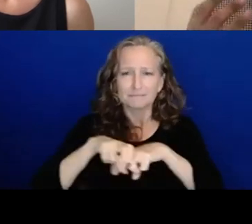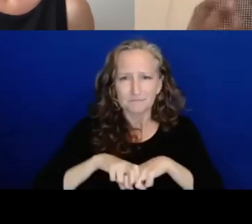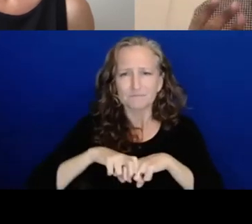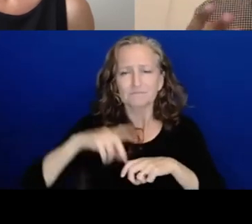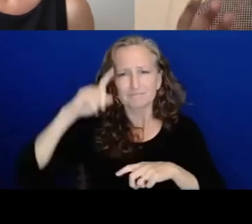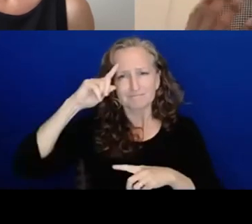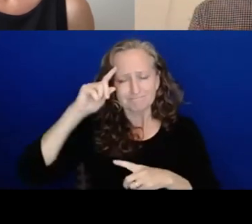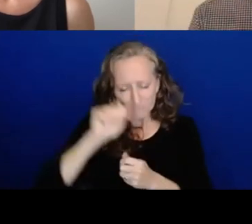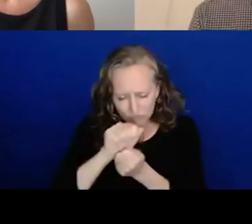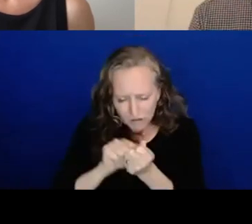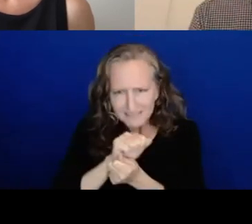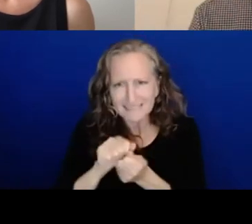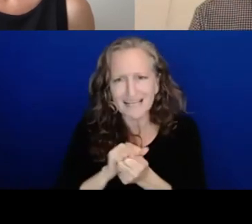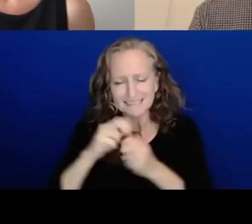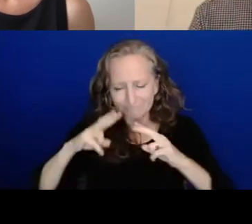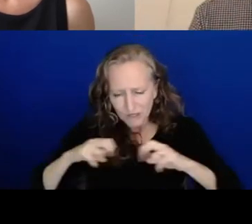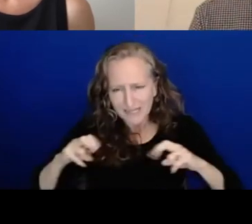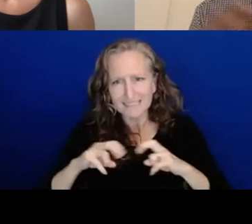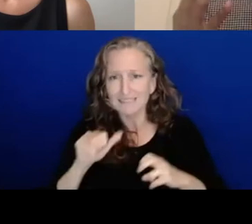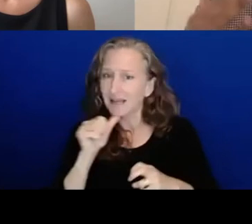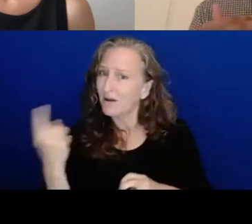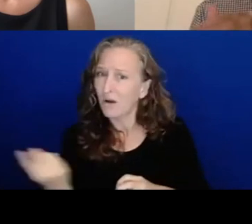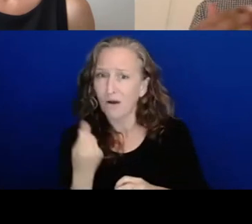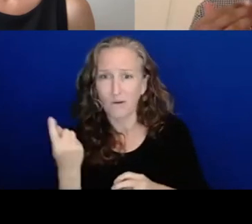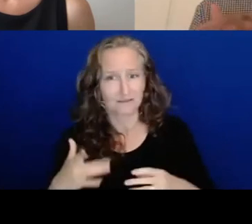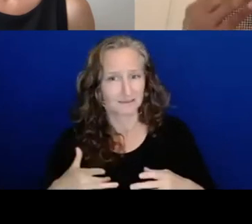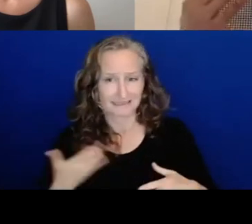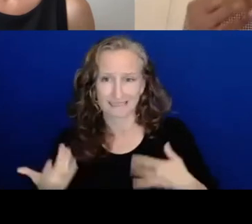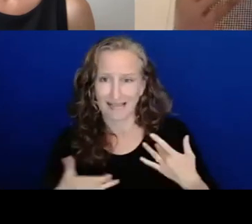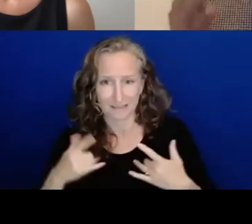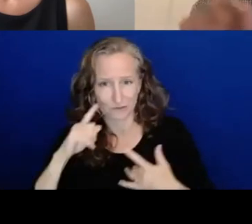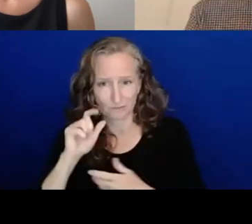be able to take some time on my own to process those things. And think about what creating